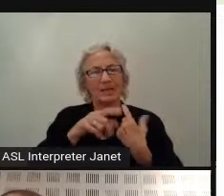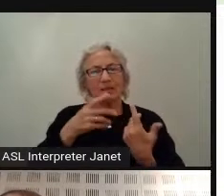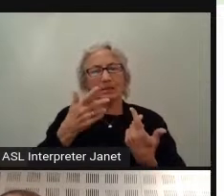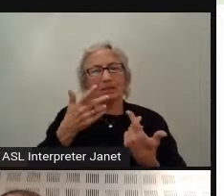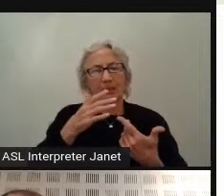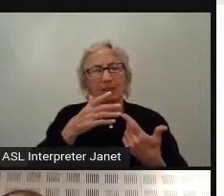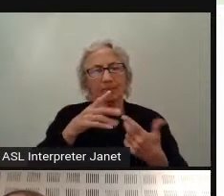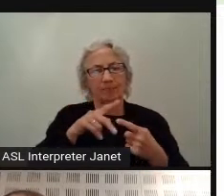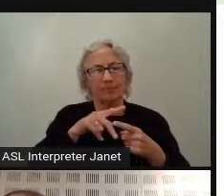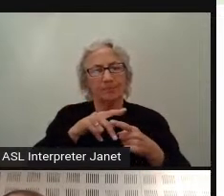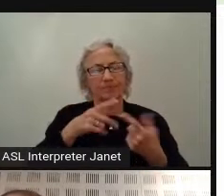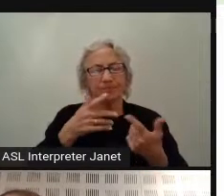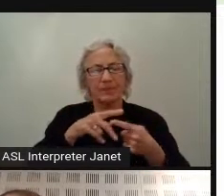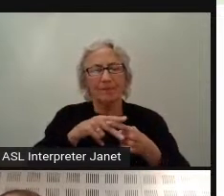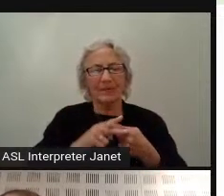is there has to be a feedback mechanism.